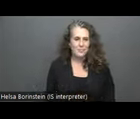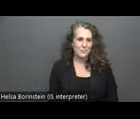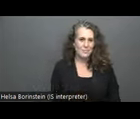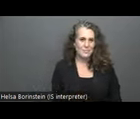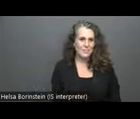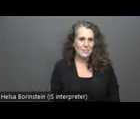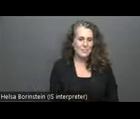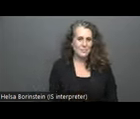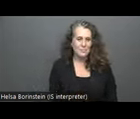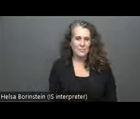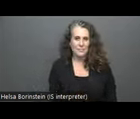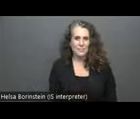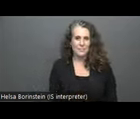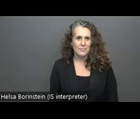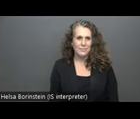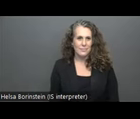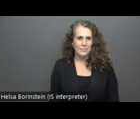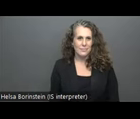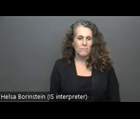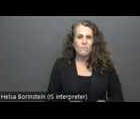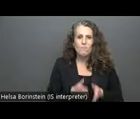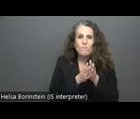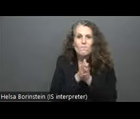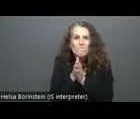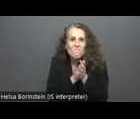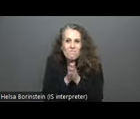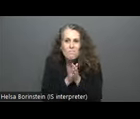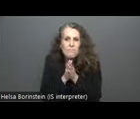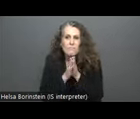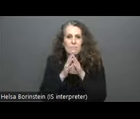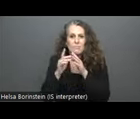14:51:29 Some interesting about. He wants to know from me to my interest a good dancer